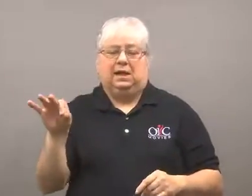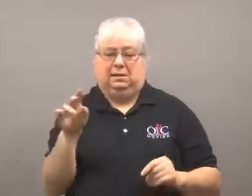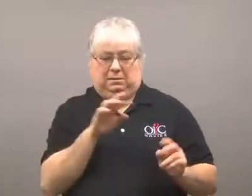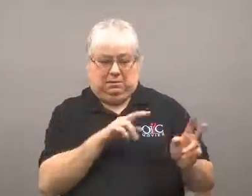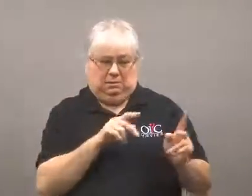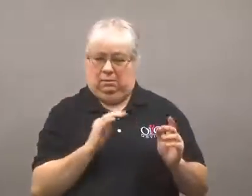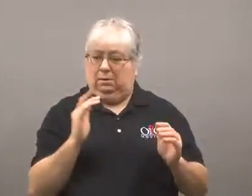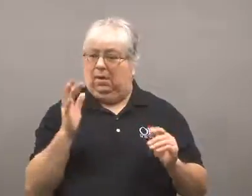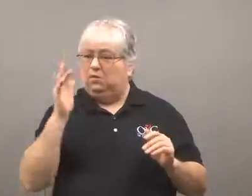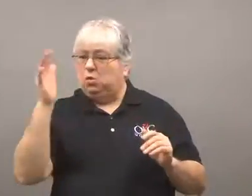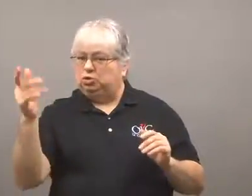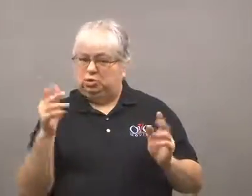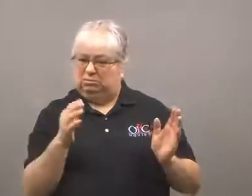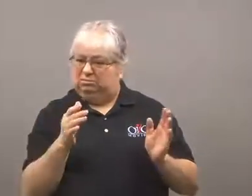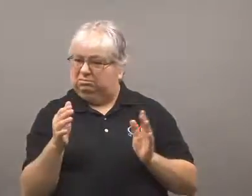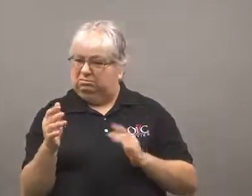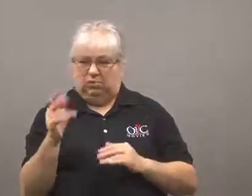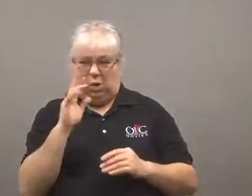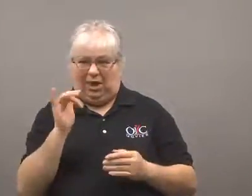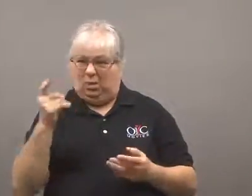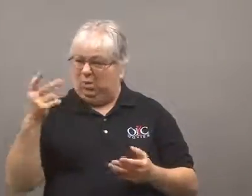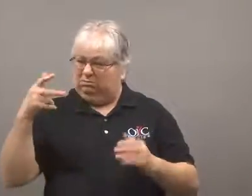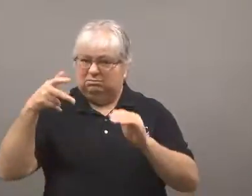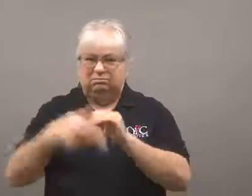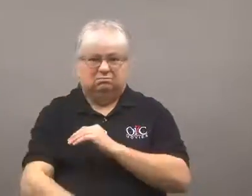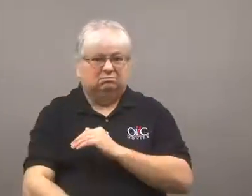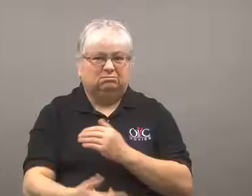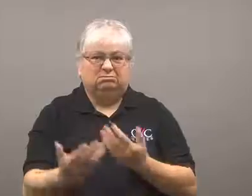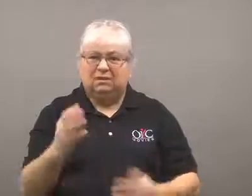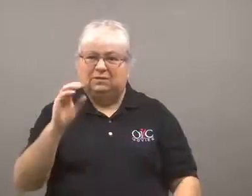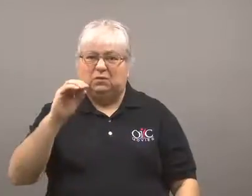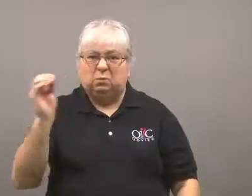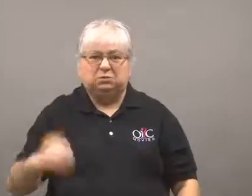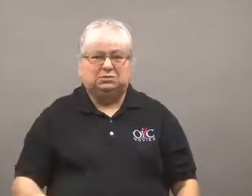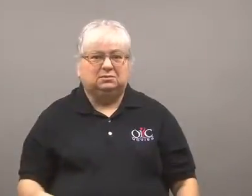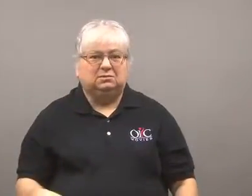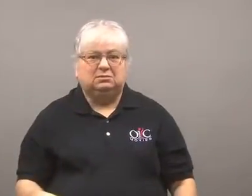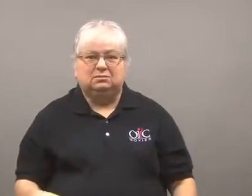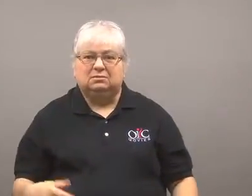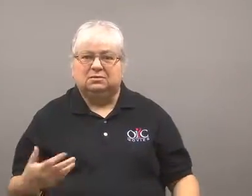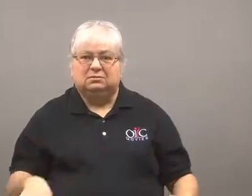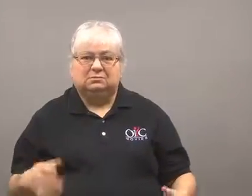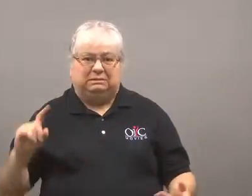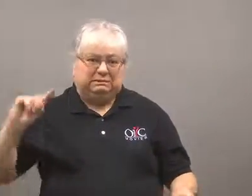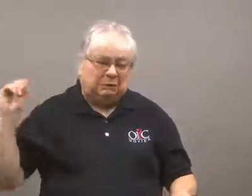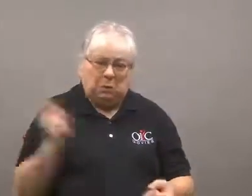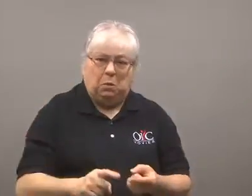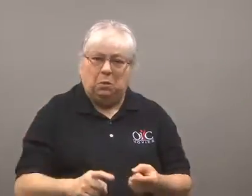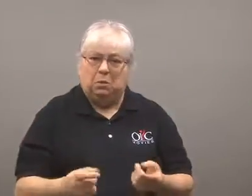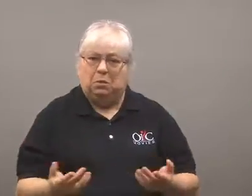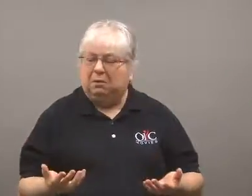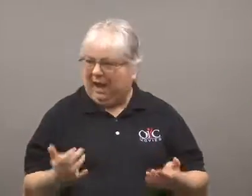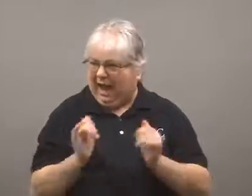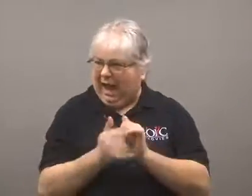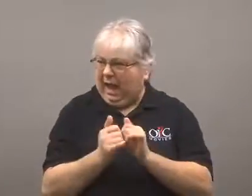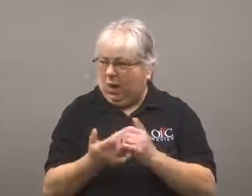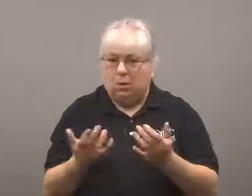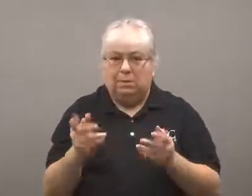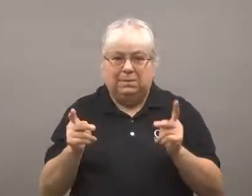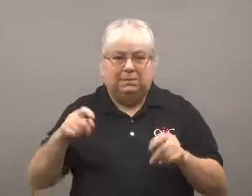shows it will be reduced by 50% in the future. That's quite a reduction.